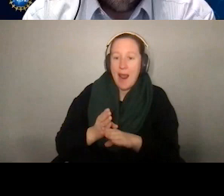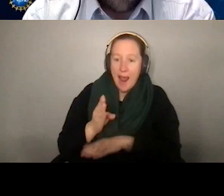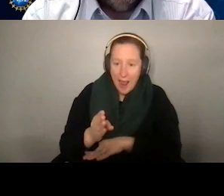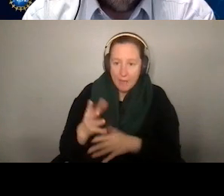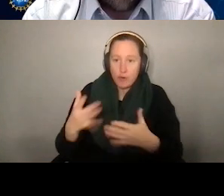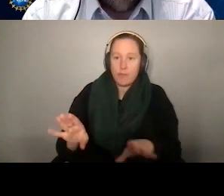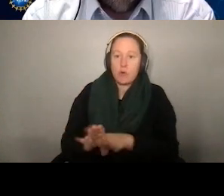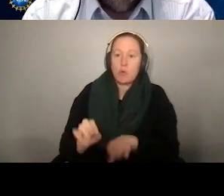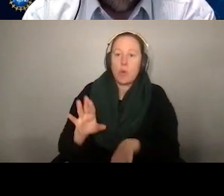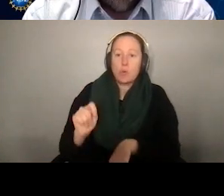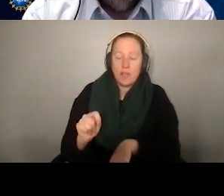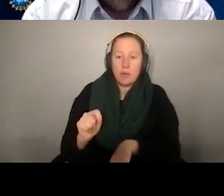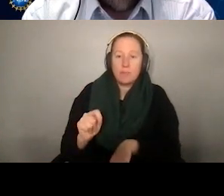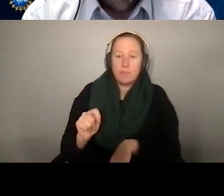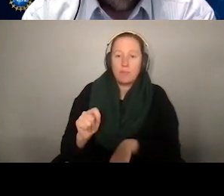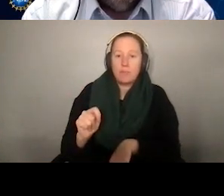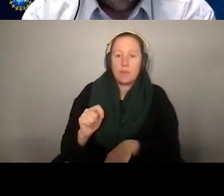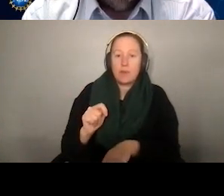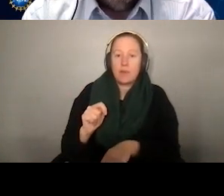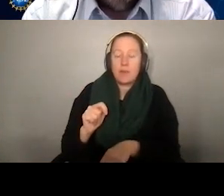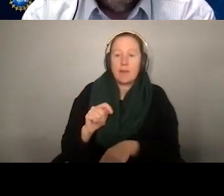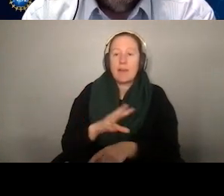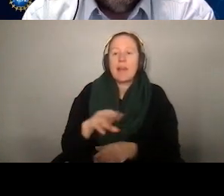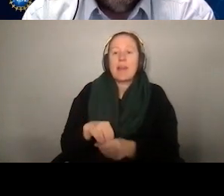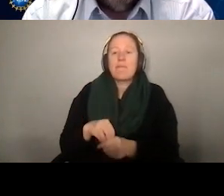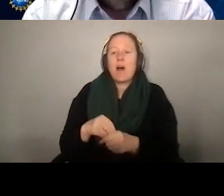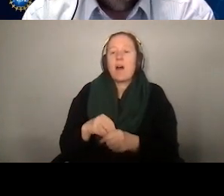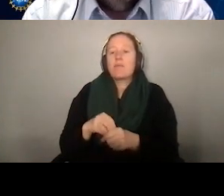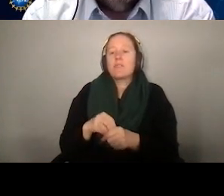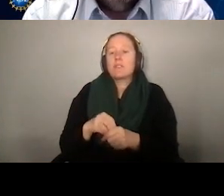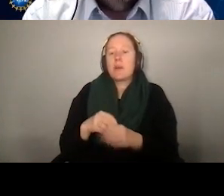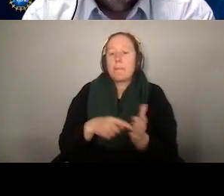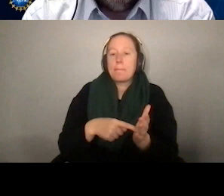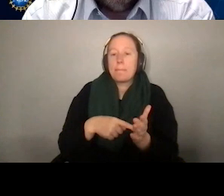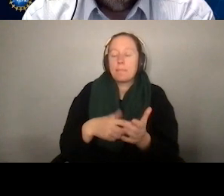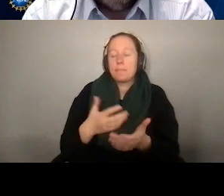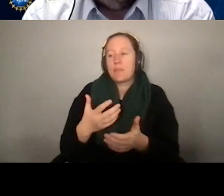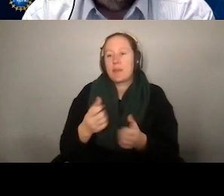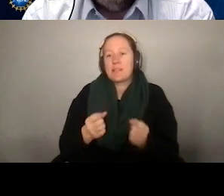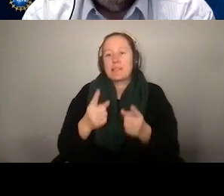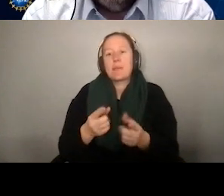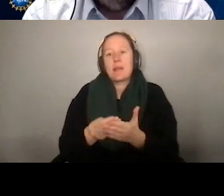involves expenses that were incurred during the award project period,